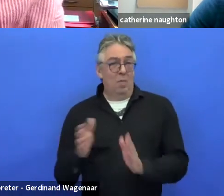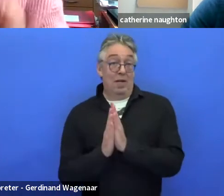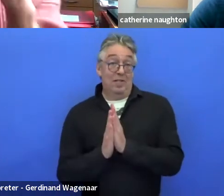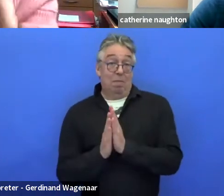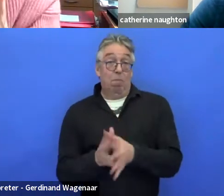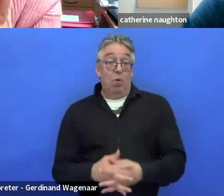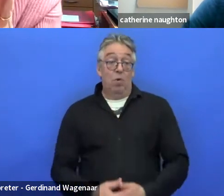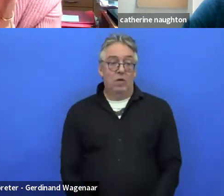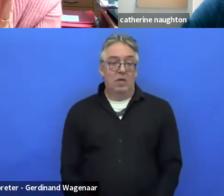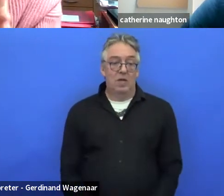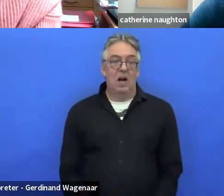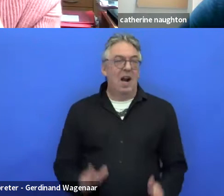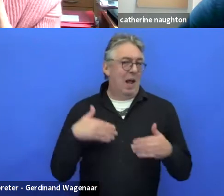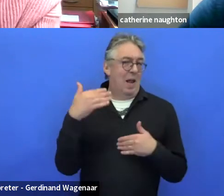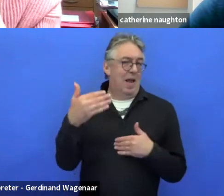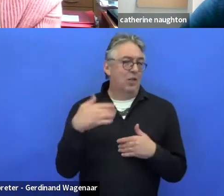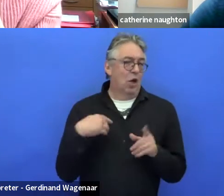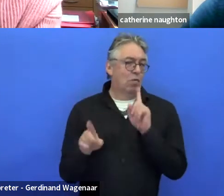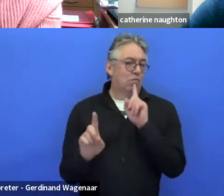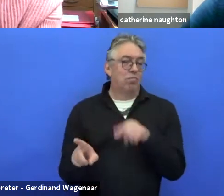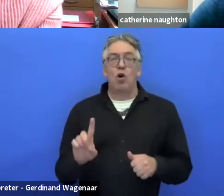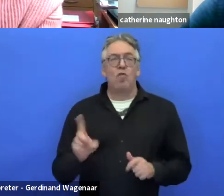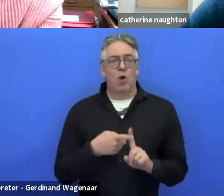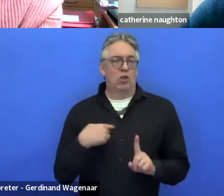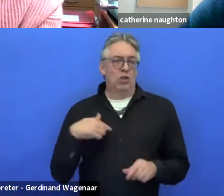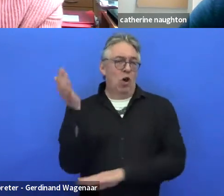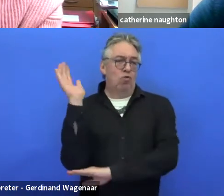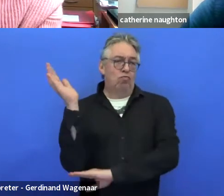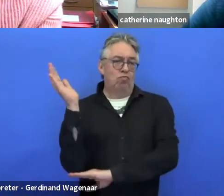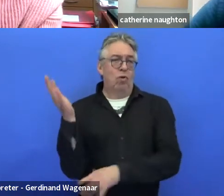But, as I told you, this is important to keep in mind,